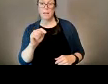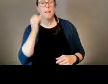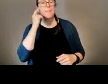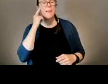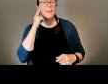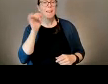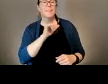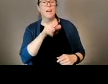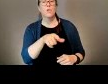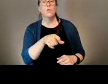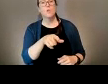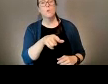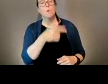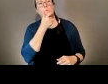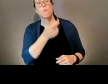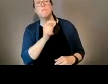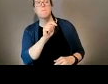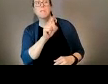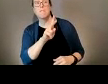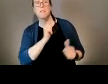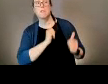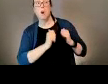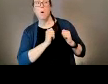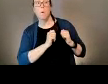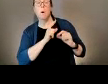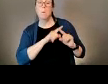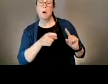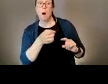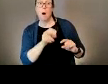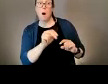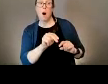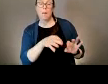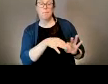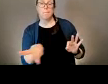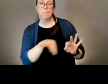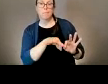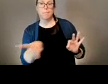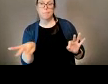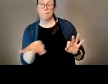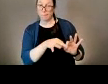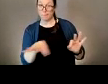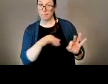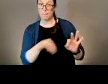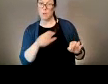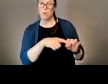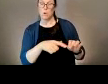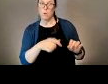and you turn on the subtitles. The goal of the subtitles is just to use, you know, just get everyone on the same page.